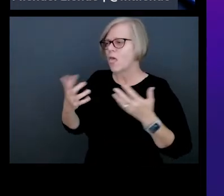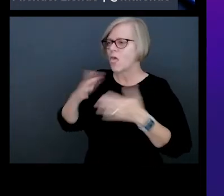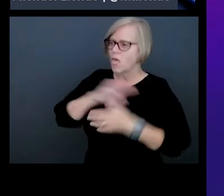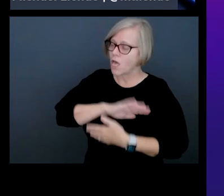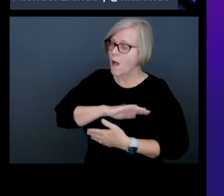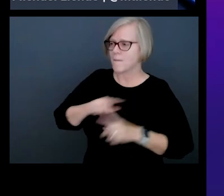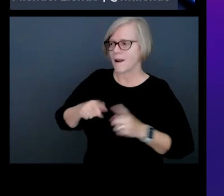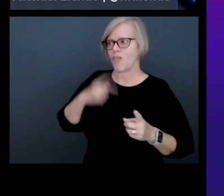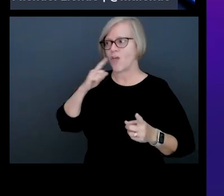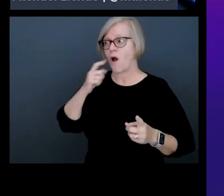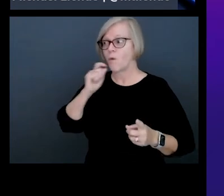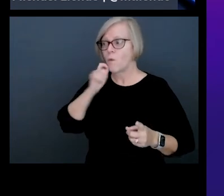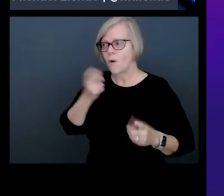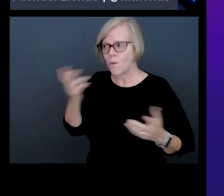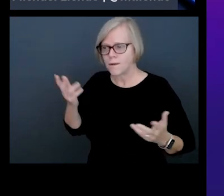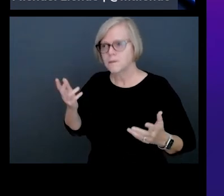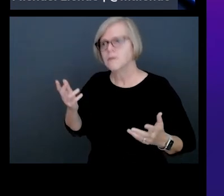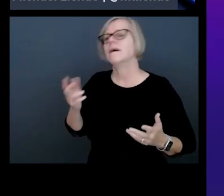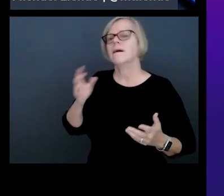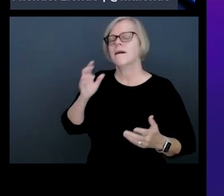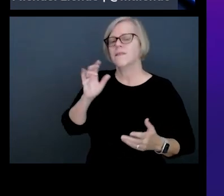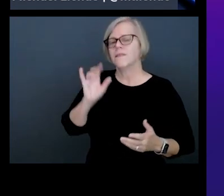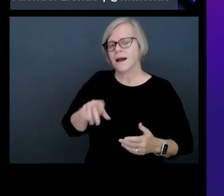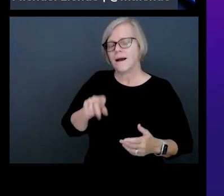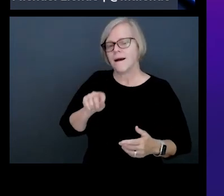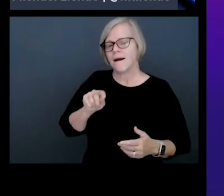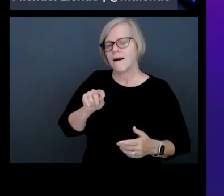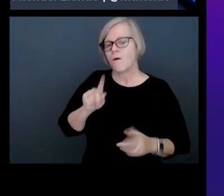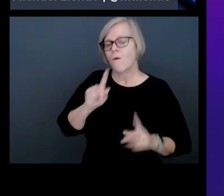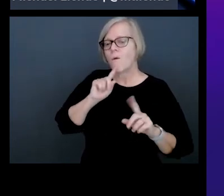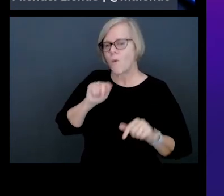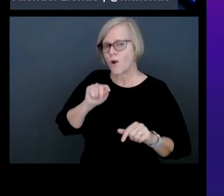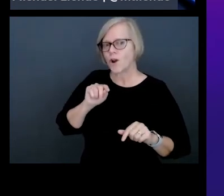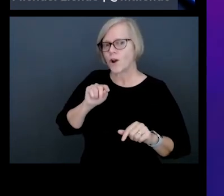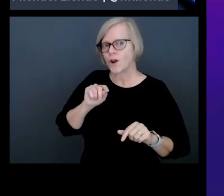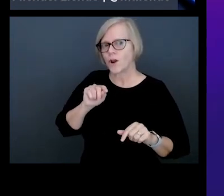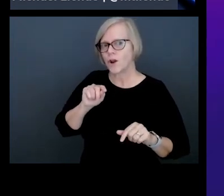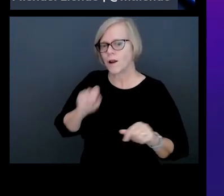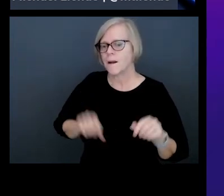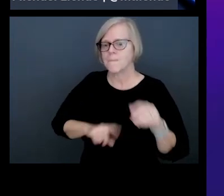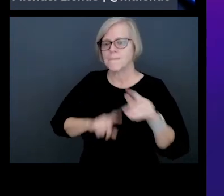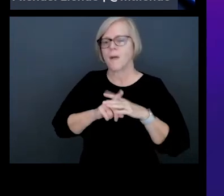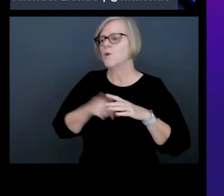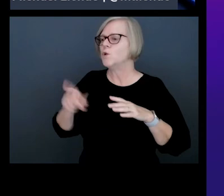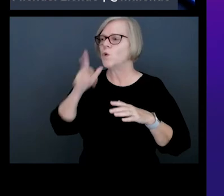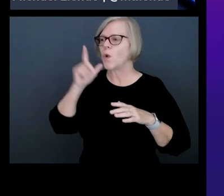is the fact that the order came in without you having to refresh this page.